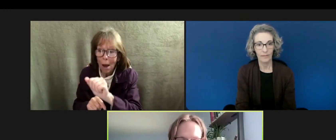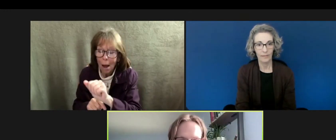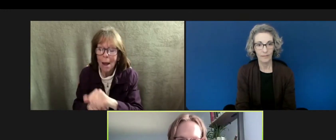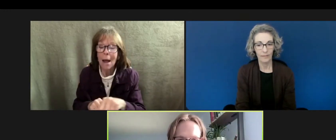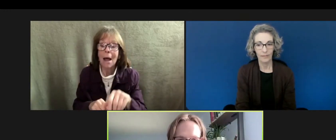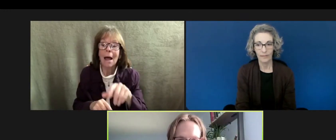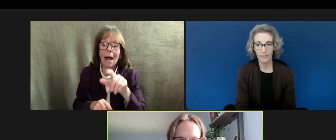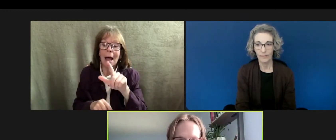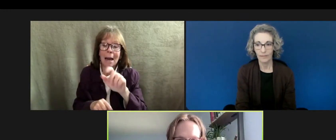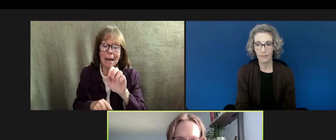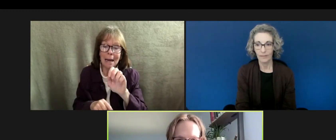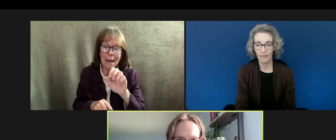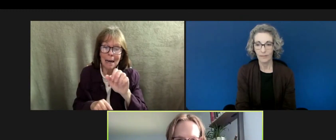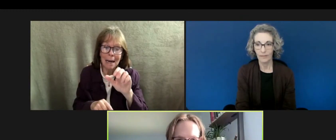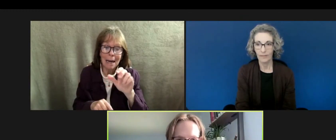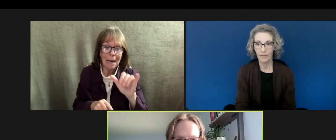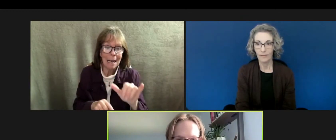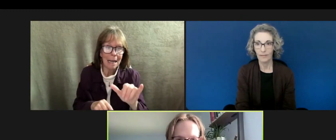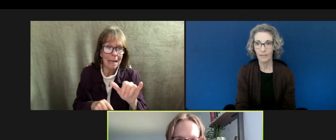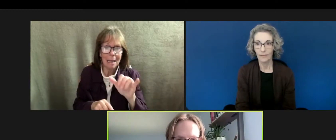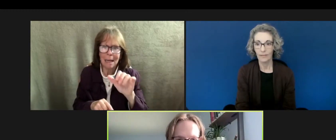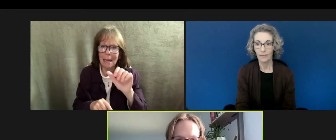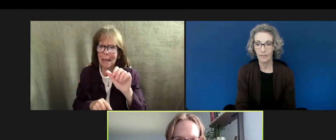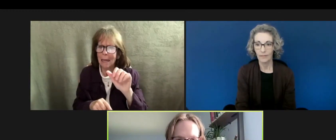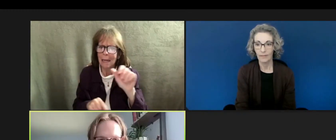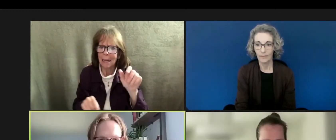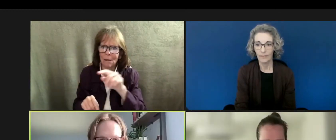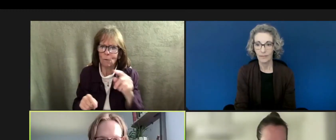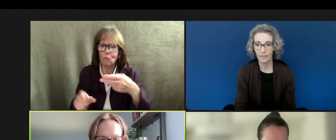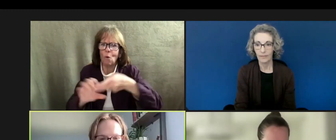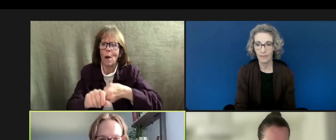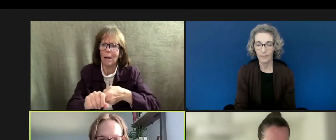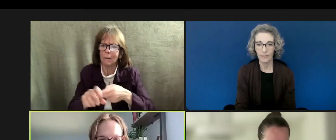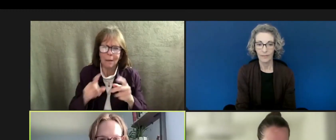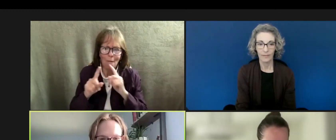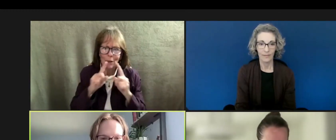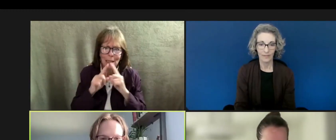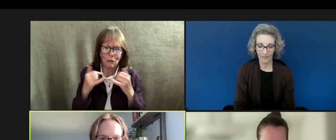Lee to come and join for a conversation now.